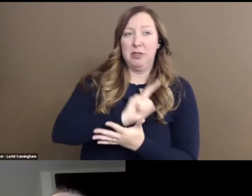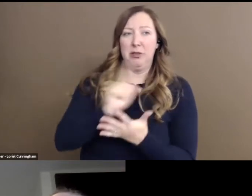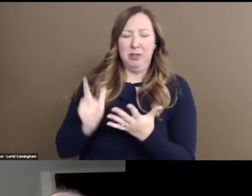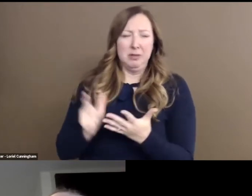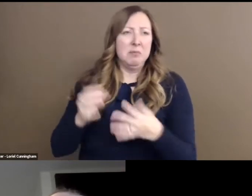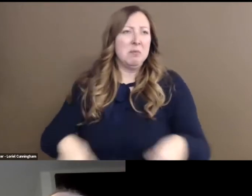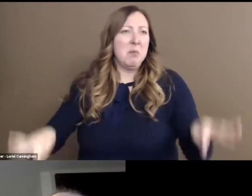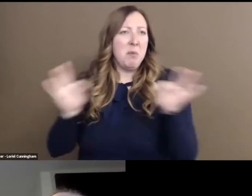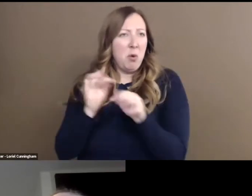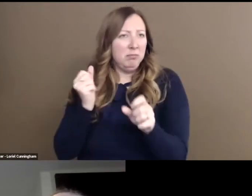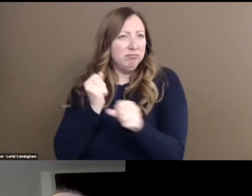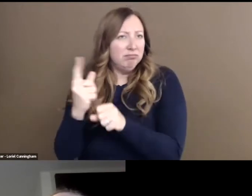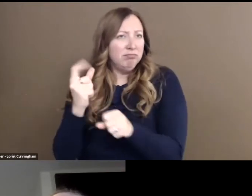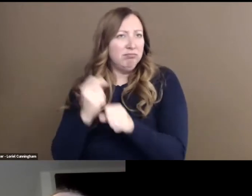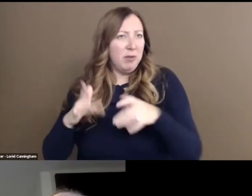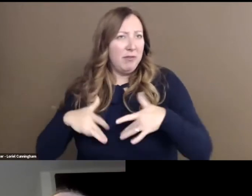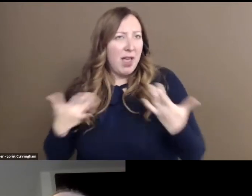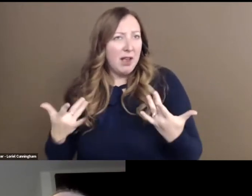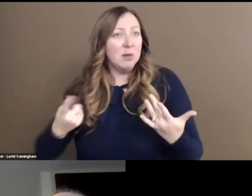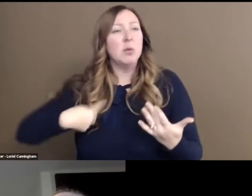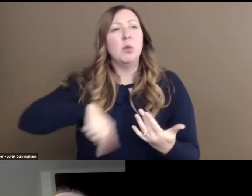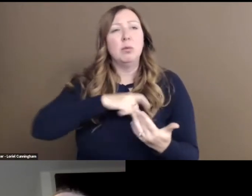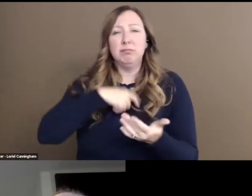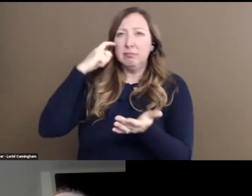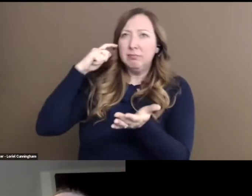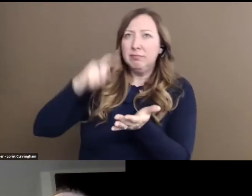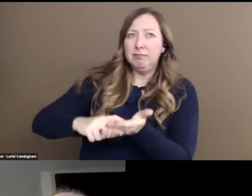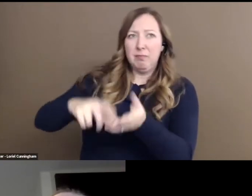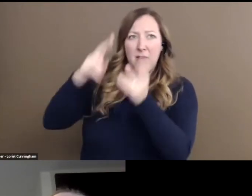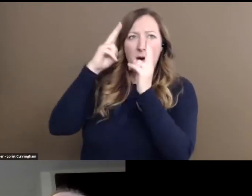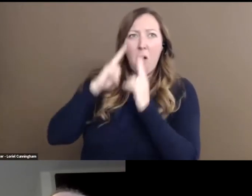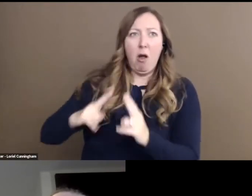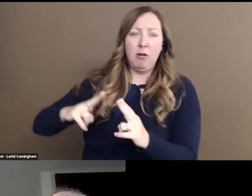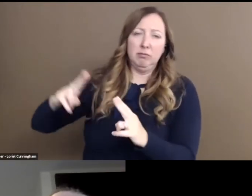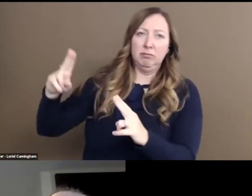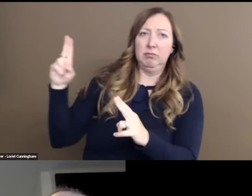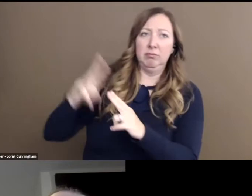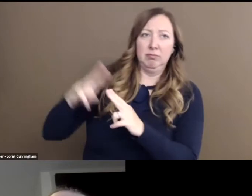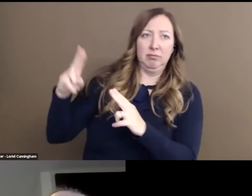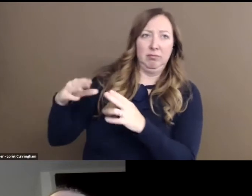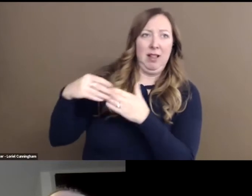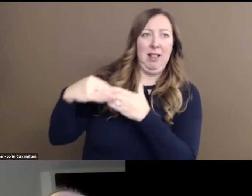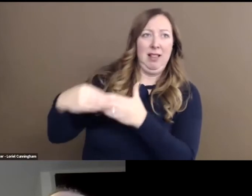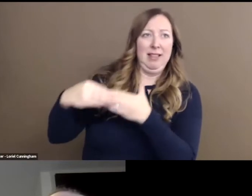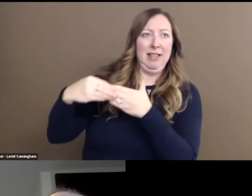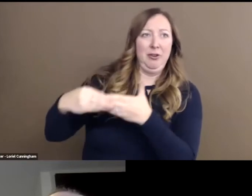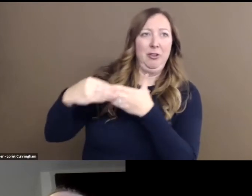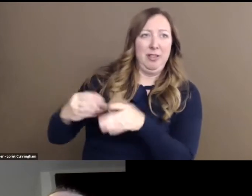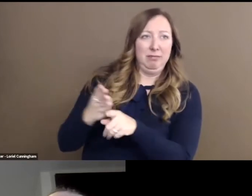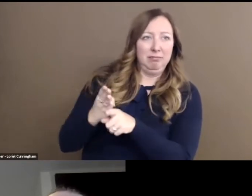to recognize and honor truly world-class leaders